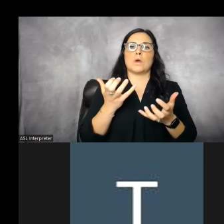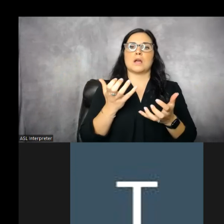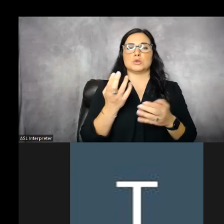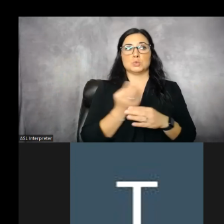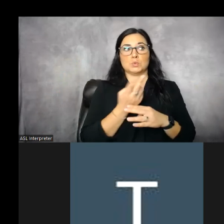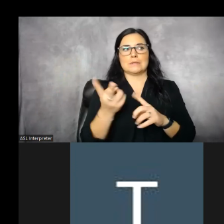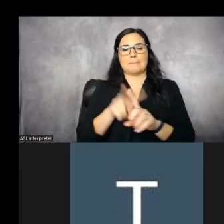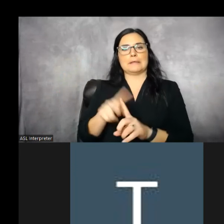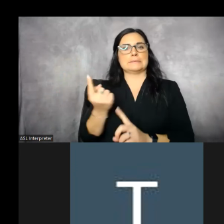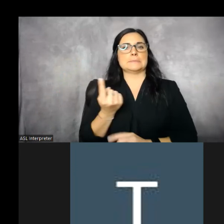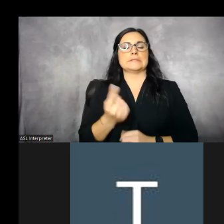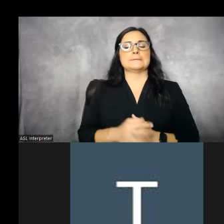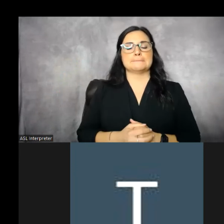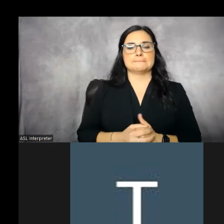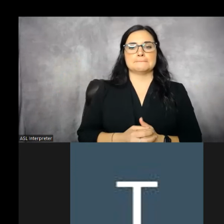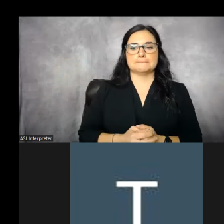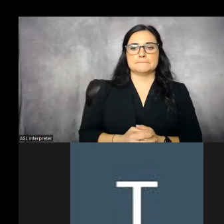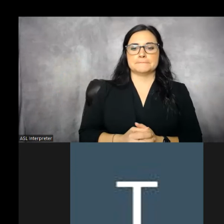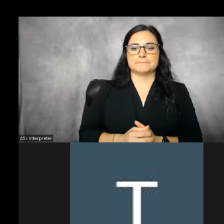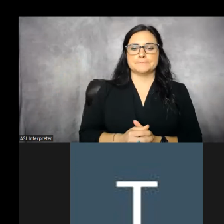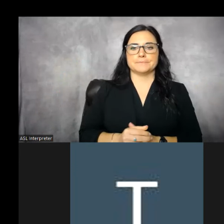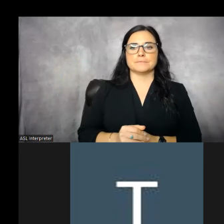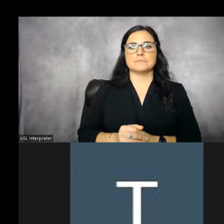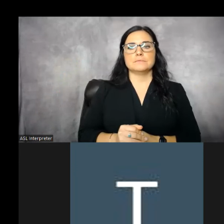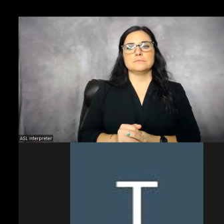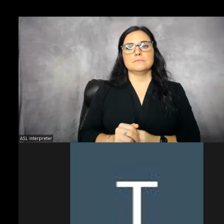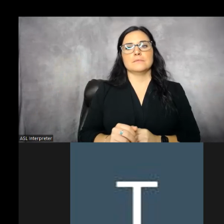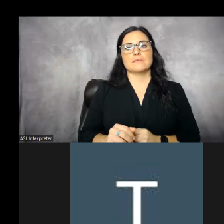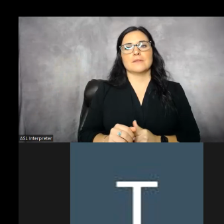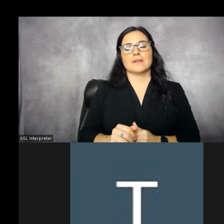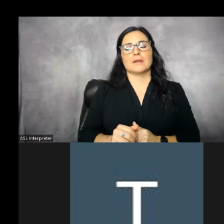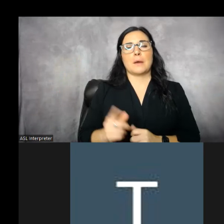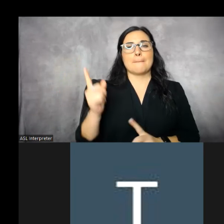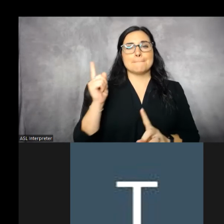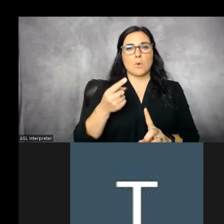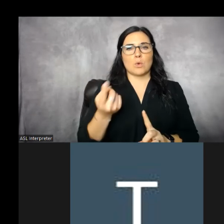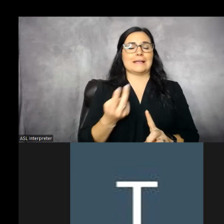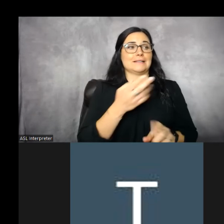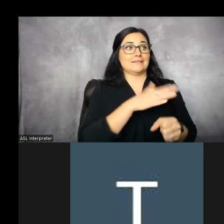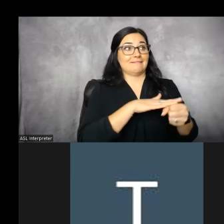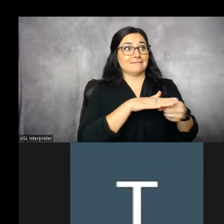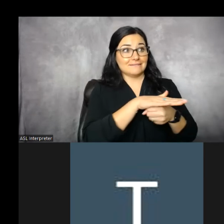And the other, to me, is kind of more a facility and a kind of a college question